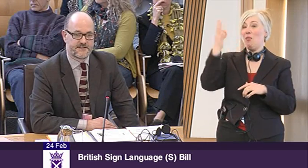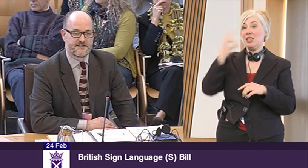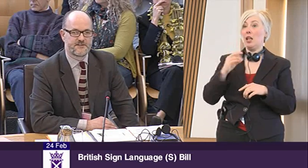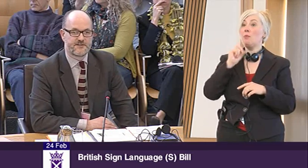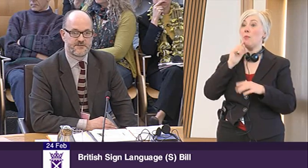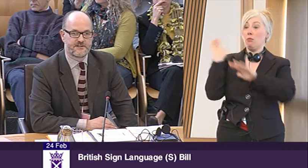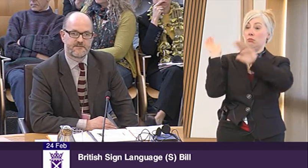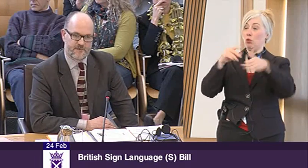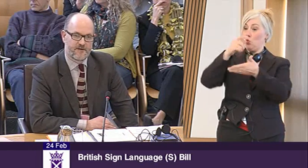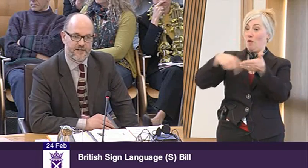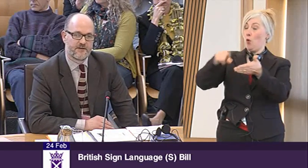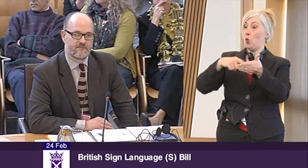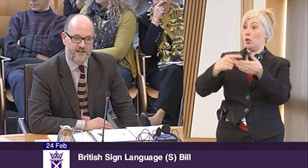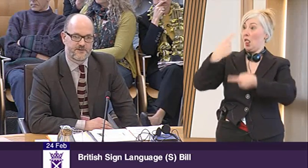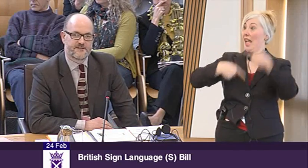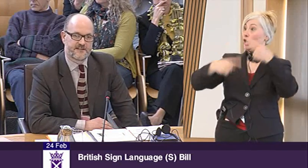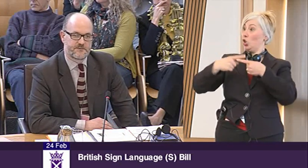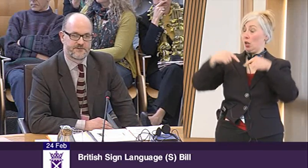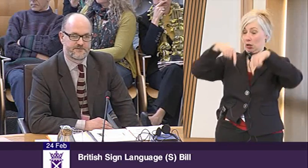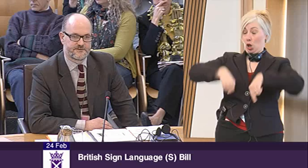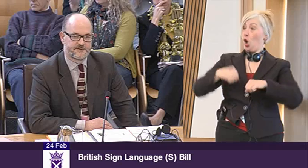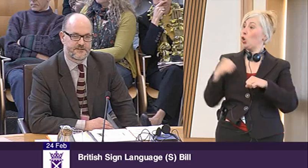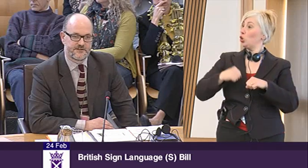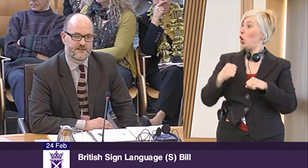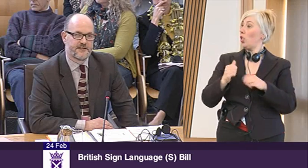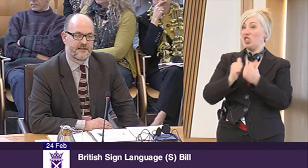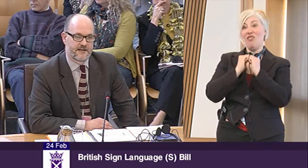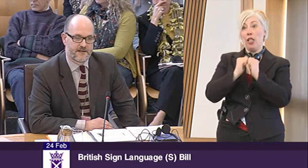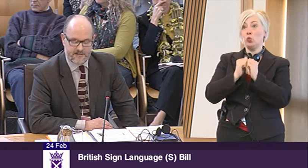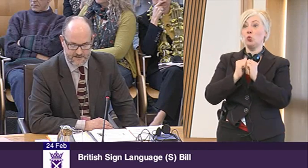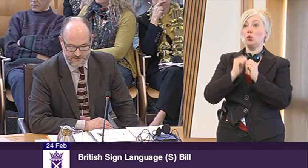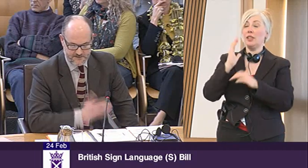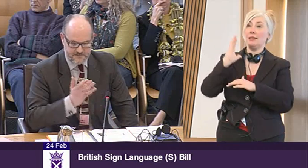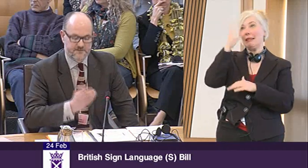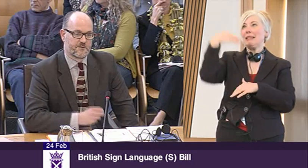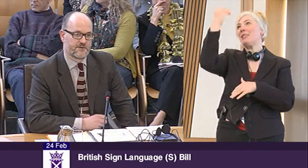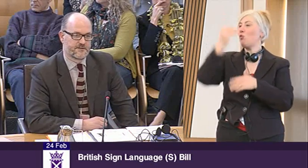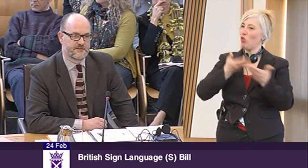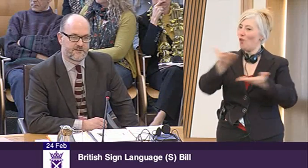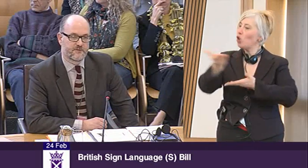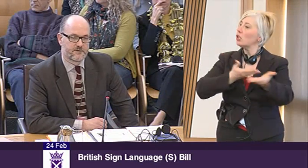The country is very proud of that. It values the spirit of consultation and we are looking